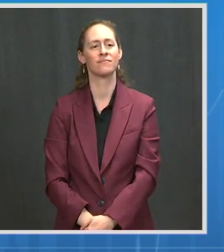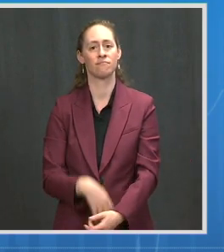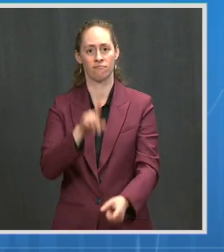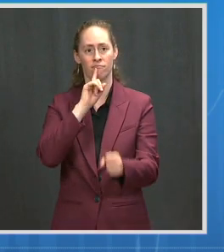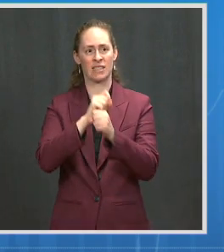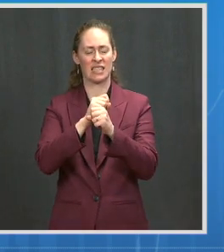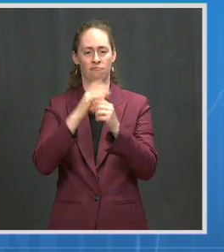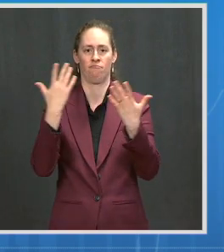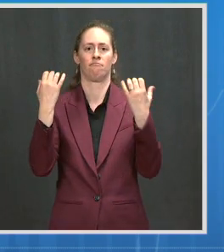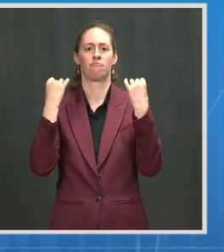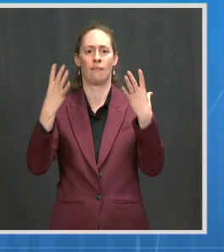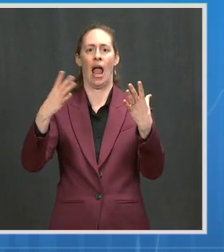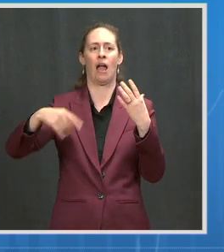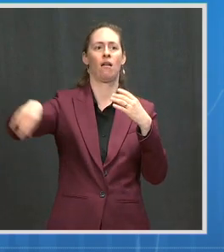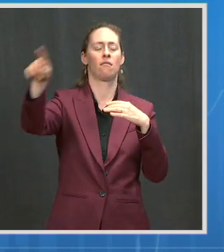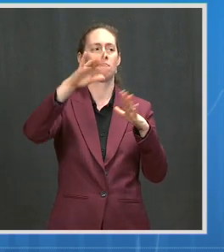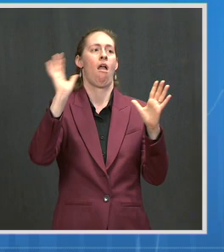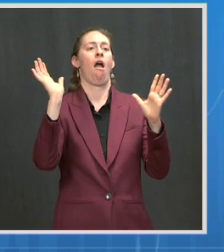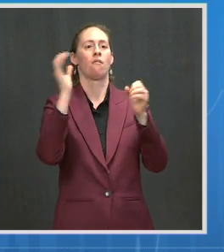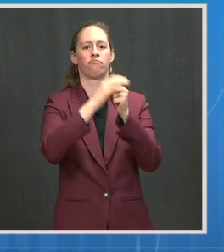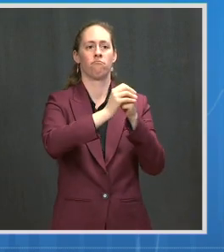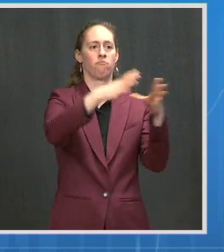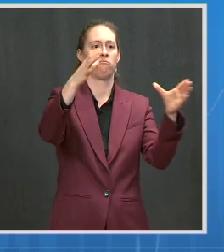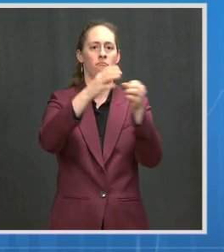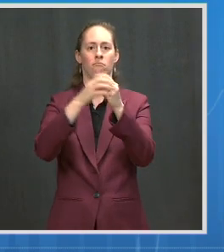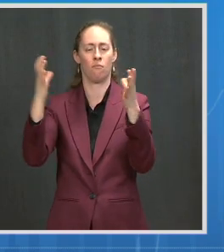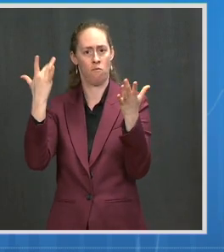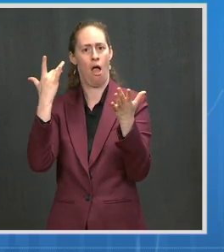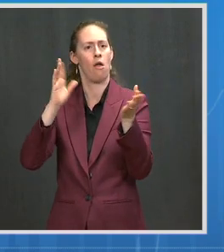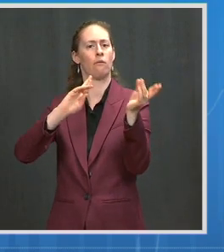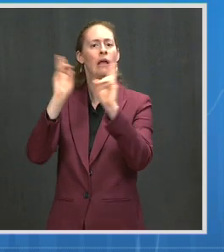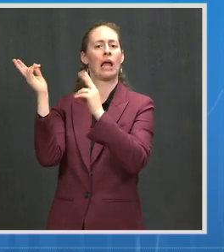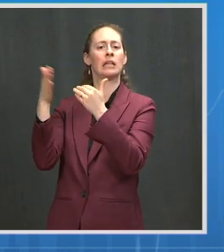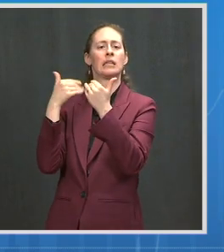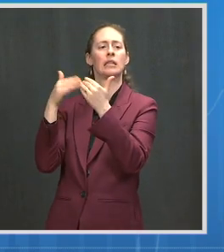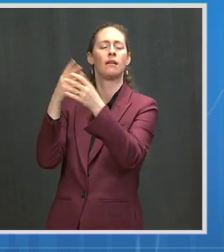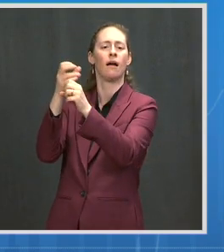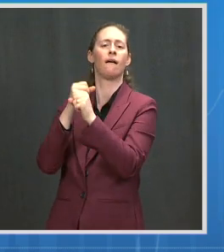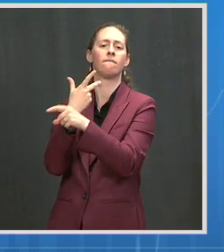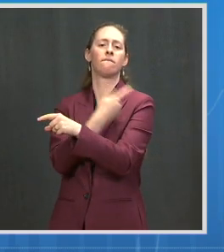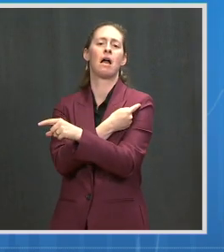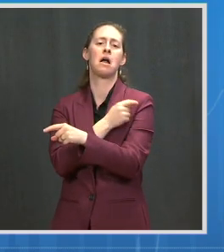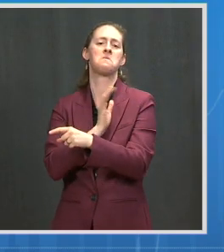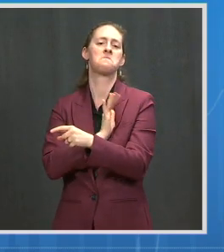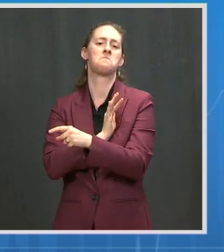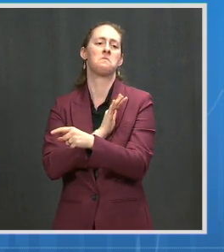to ensure people have access to vaccines. And there is still a lot of work for us to do ahead.